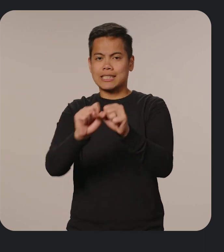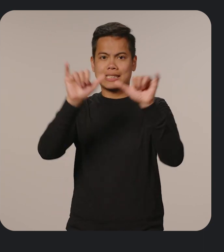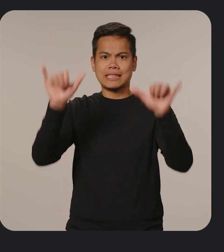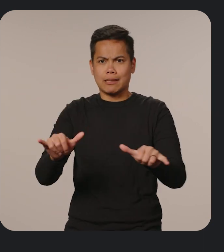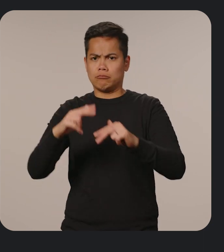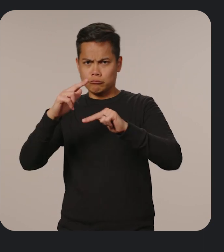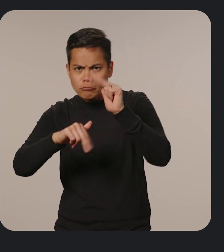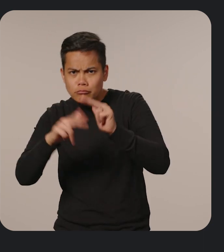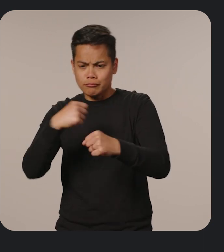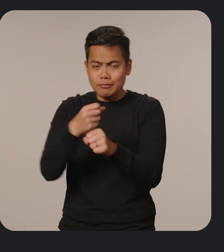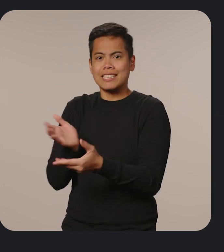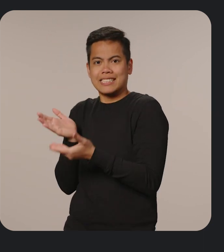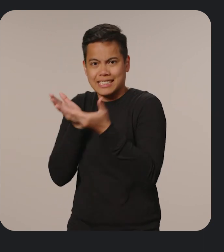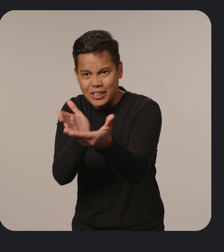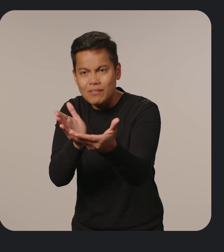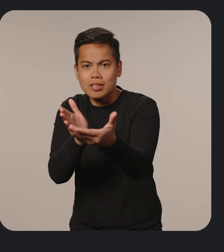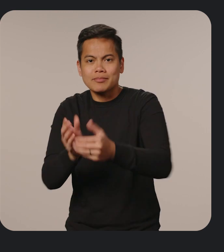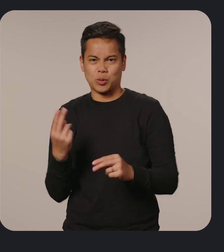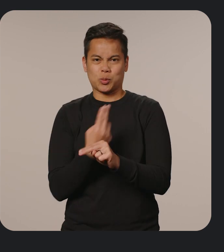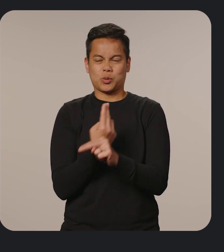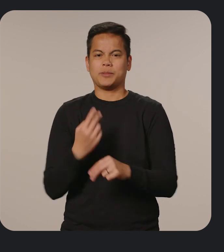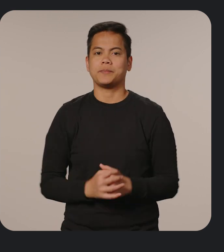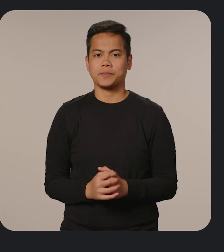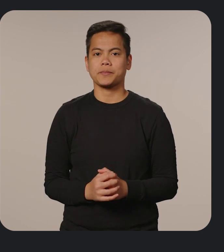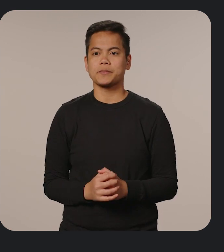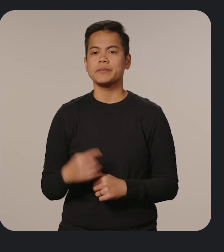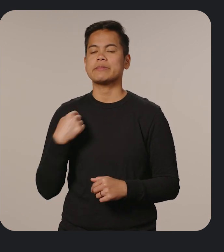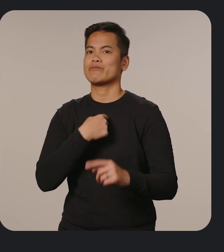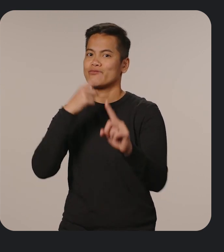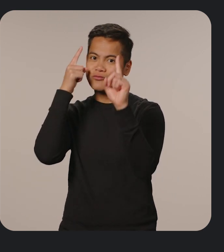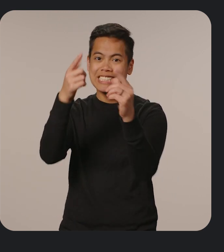to collaborate better. Relay is just one example of how we're connecting Material